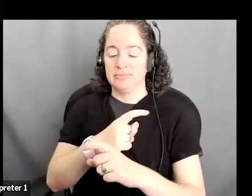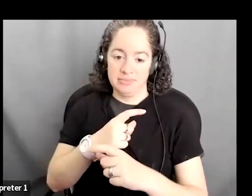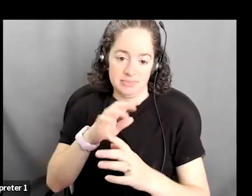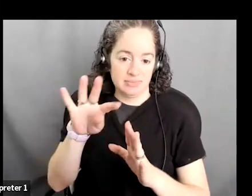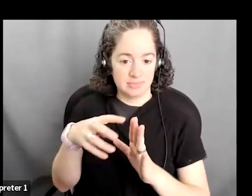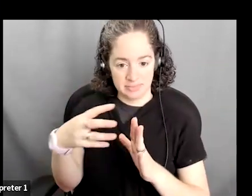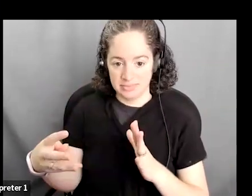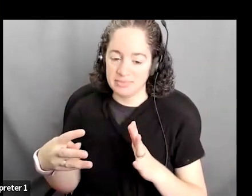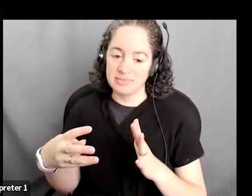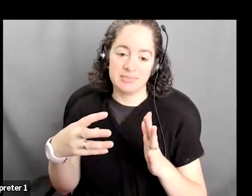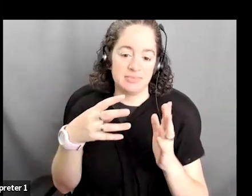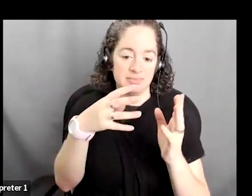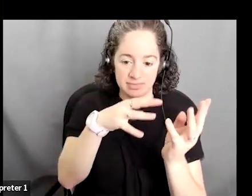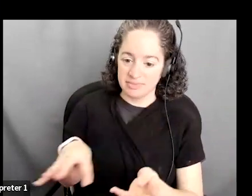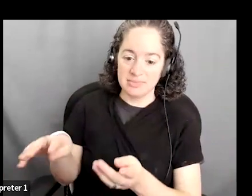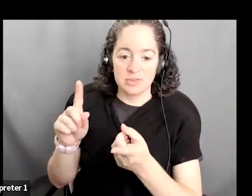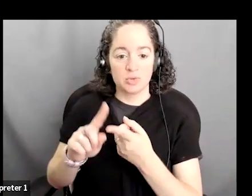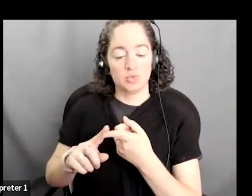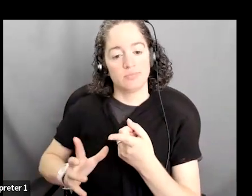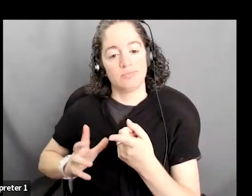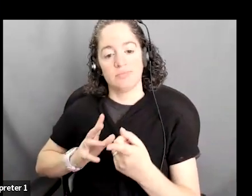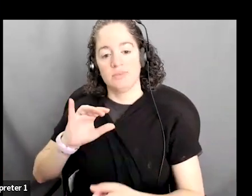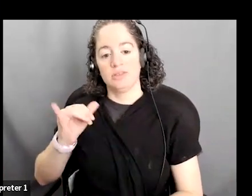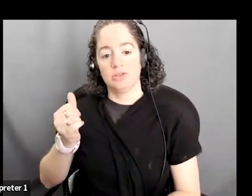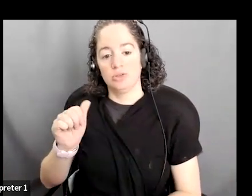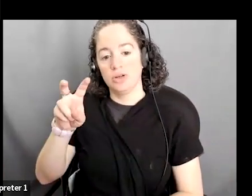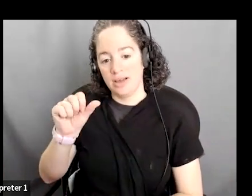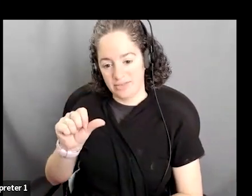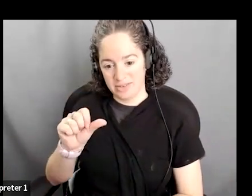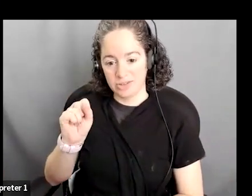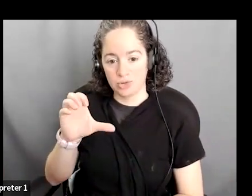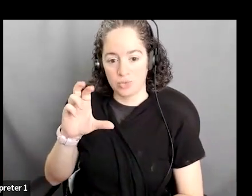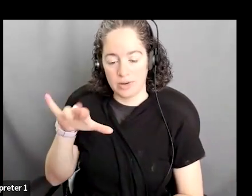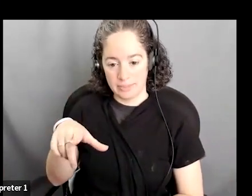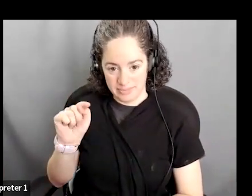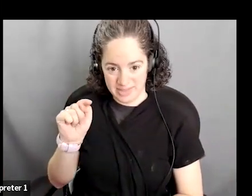into a custom JavaScript that then pipes over to a Gravity Forms.